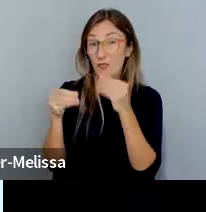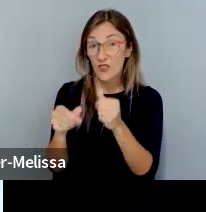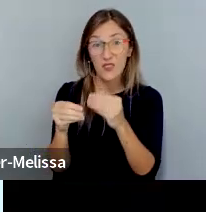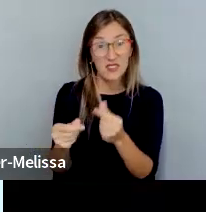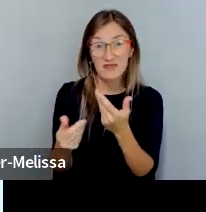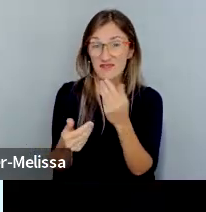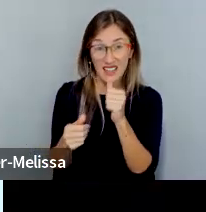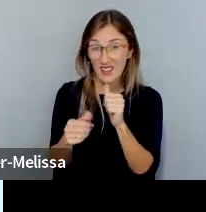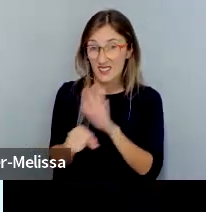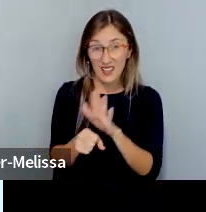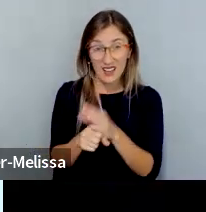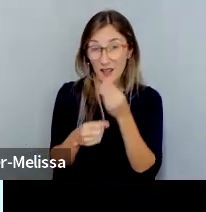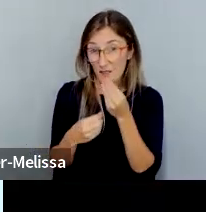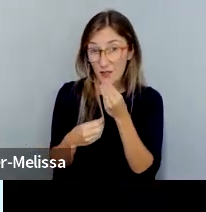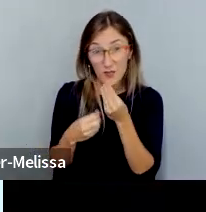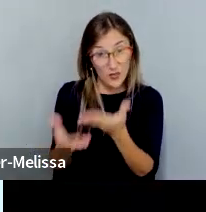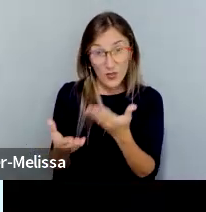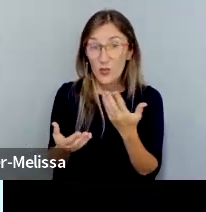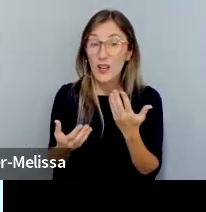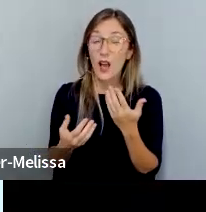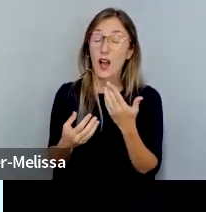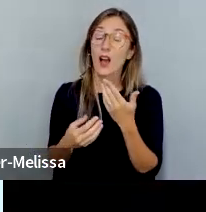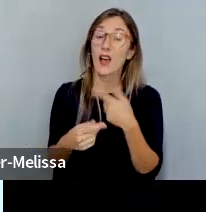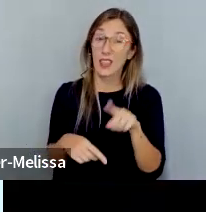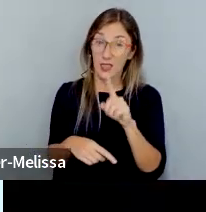have their clothing taken to get washed on one day and get different